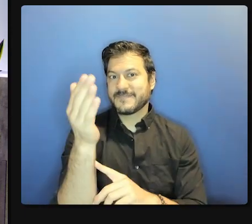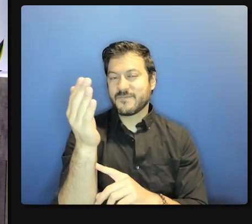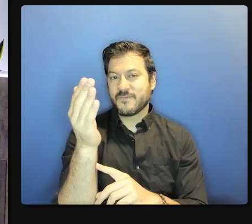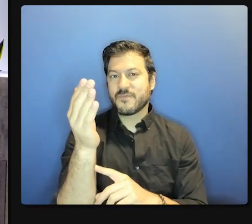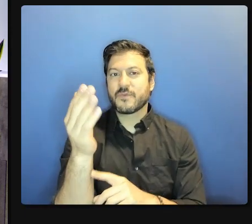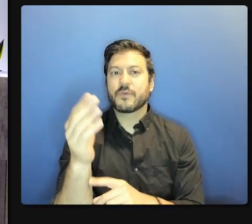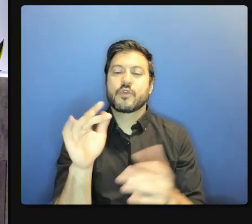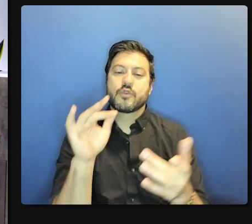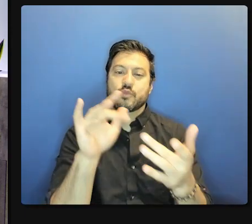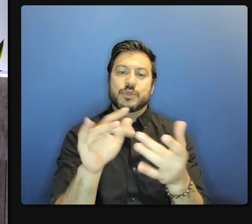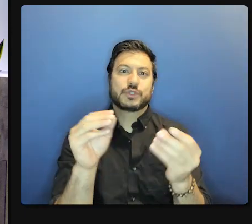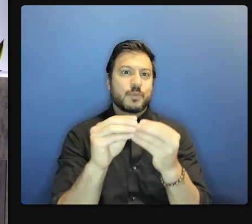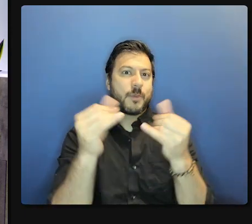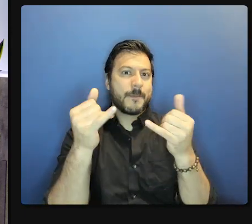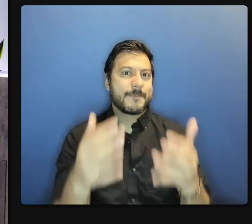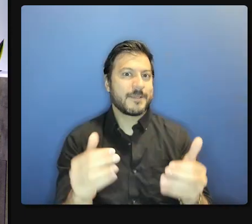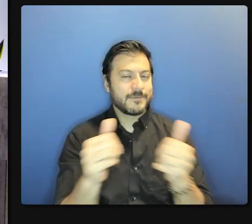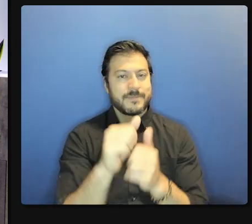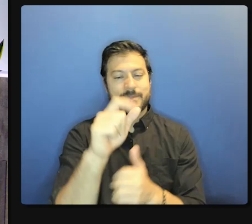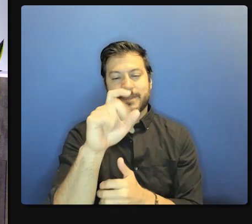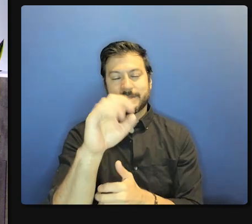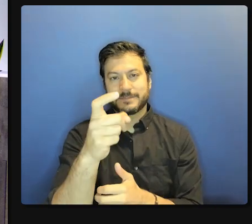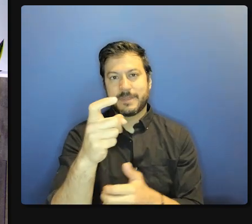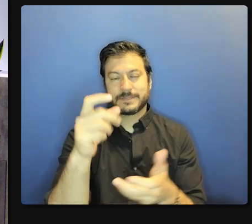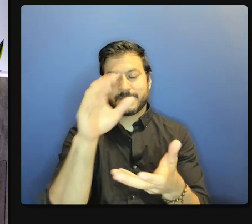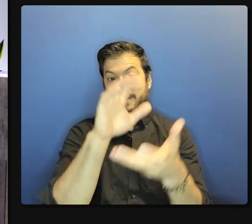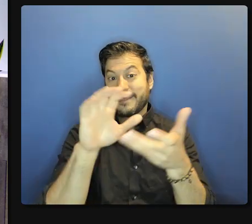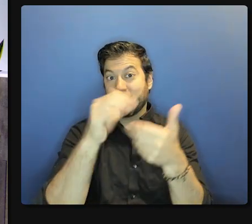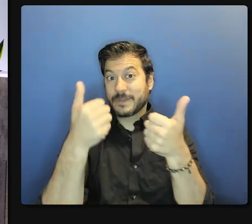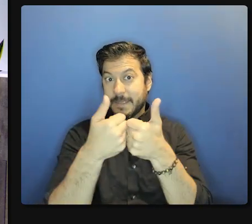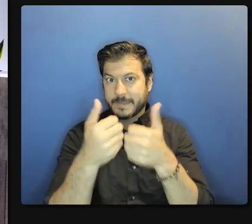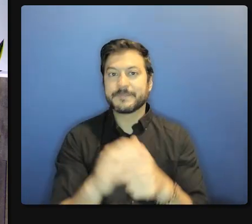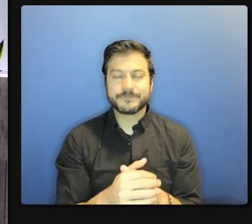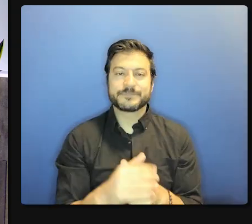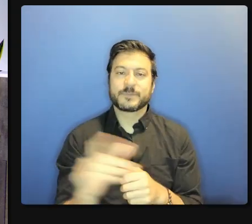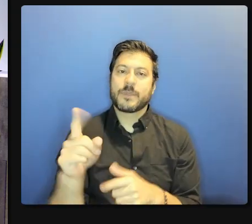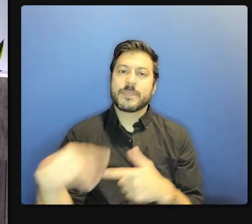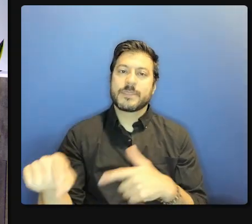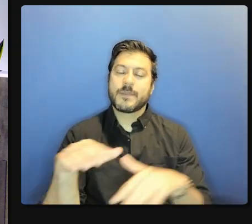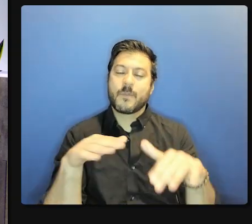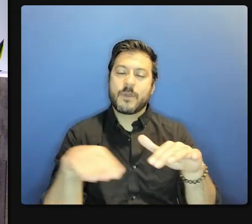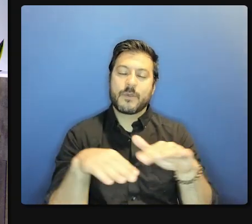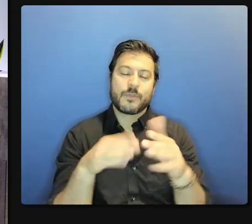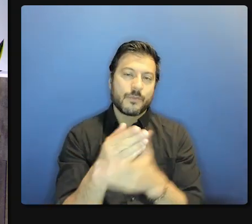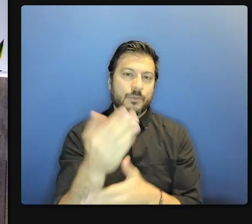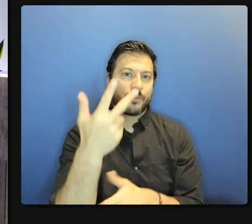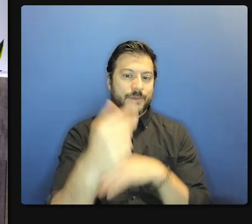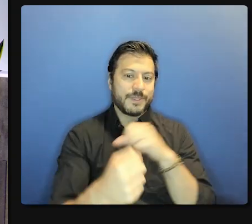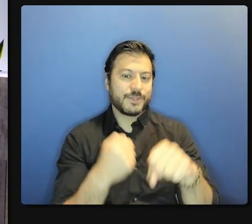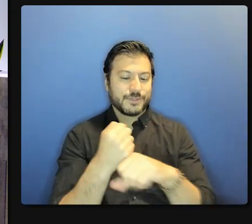titled "Reach more players with Xbox Cloud Gaming". They walk us through a three-year journey